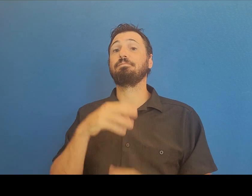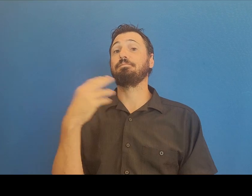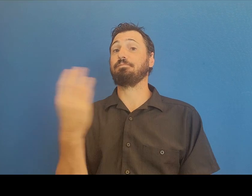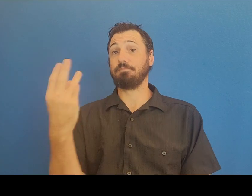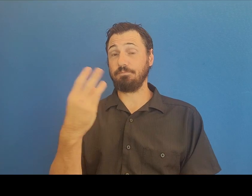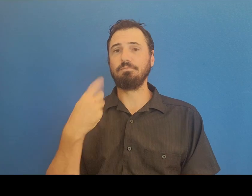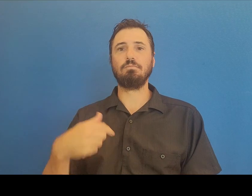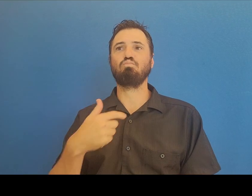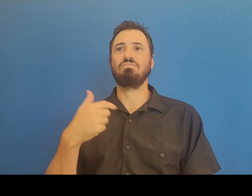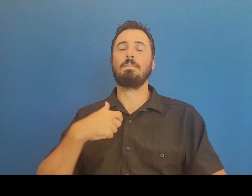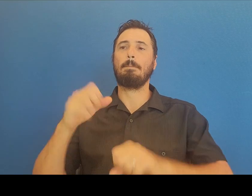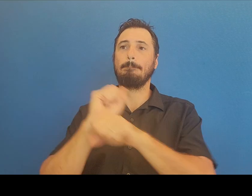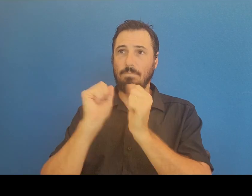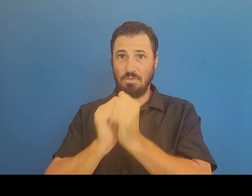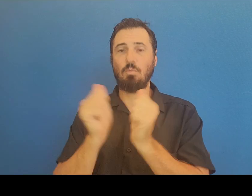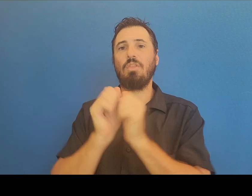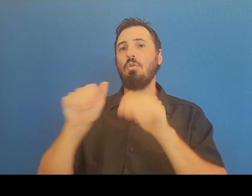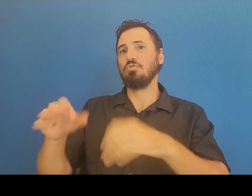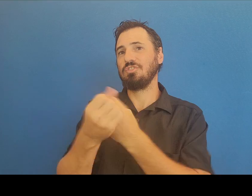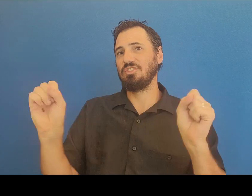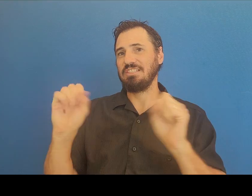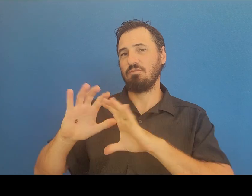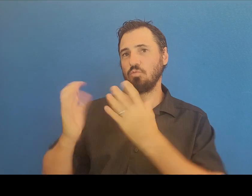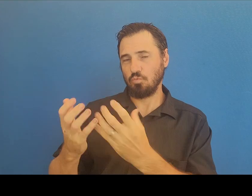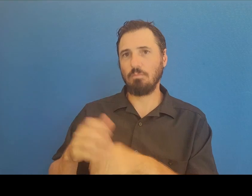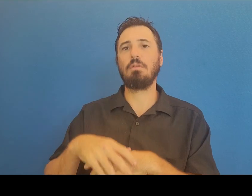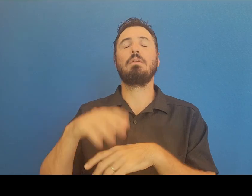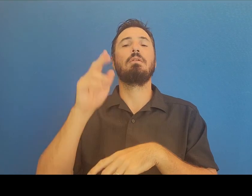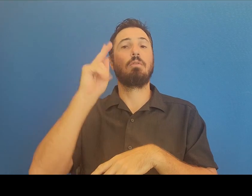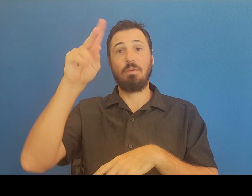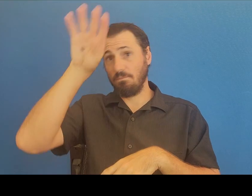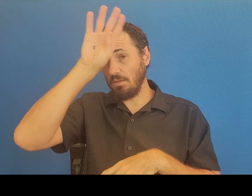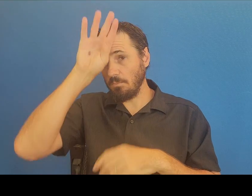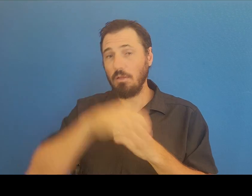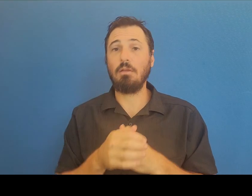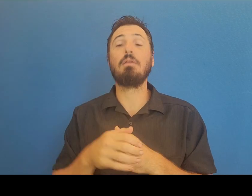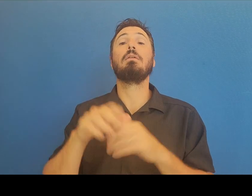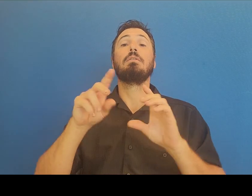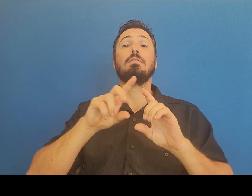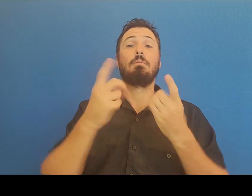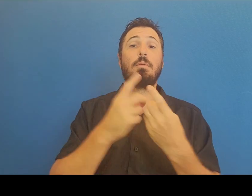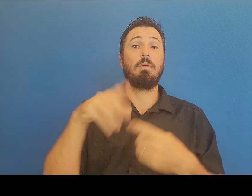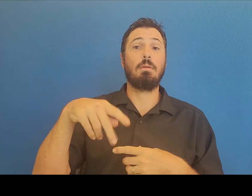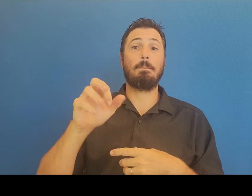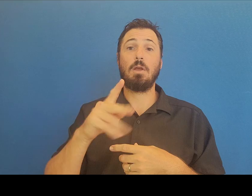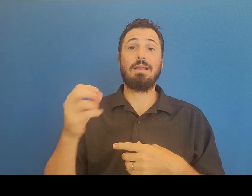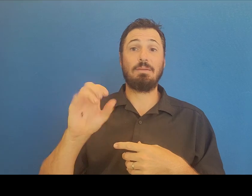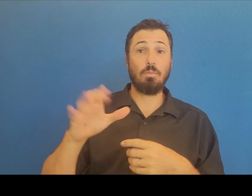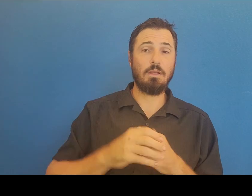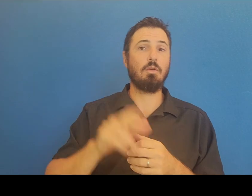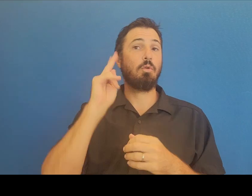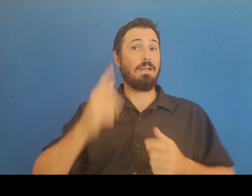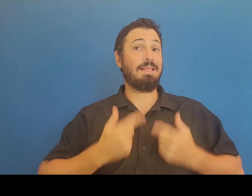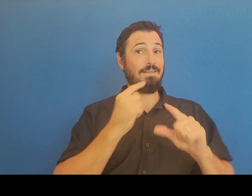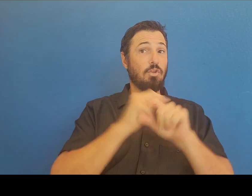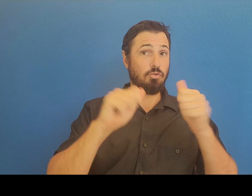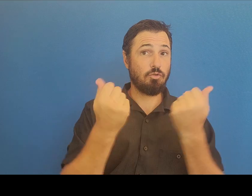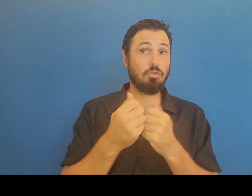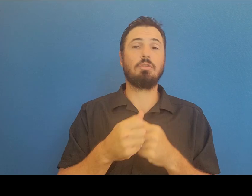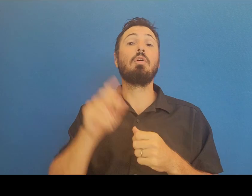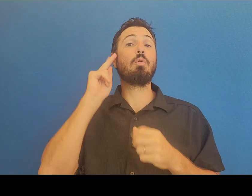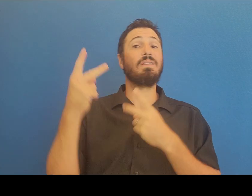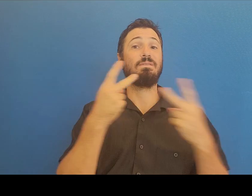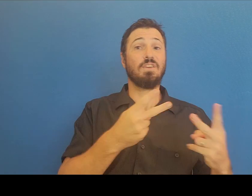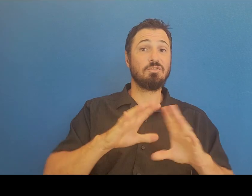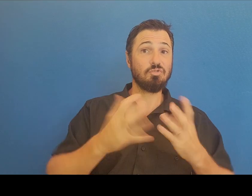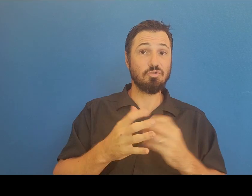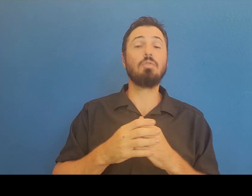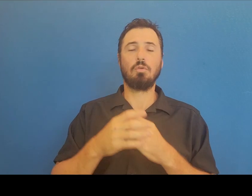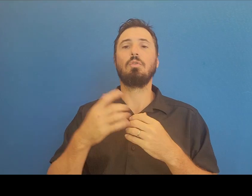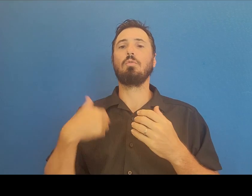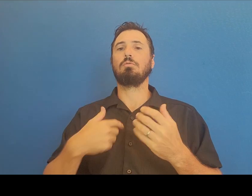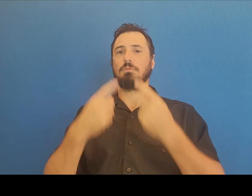On Wednesday, we joined personnel from the Ocean Safety Bureau, Kaua'i Fire Department, Department of Parks and Recreation, Kaua‘i Lifeguard Association and the Kaua‘i Visitors Bureau